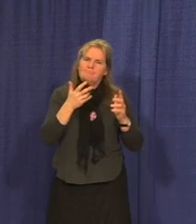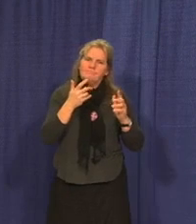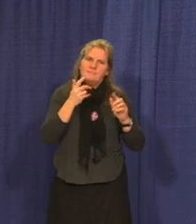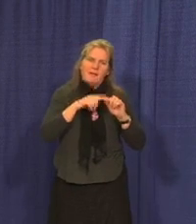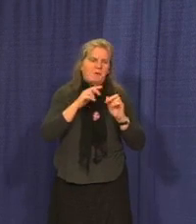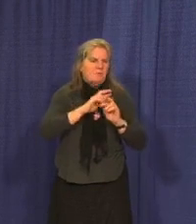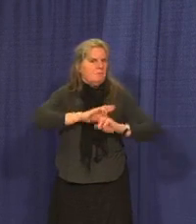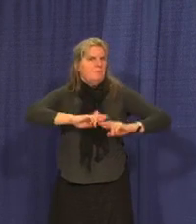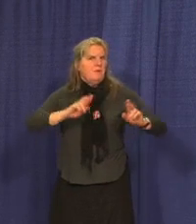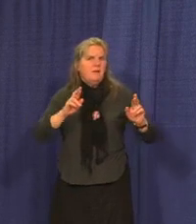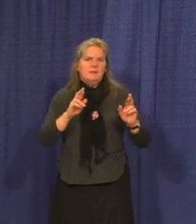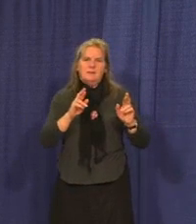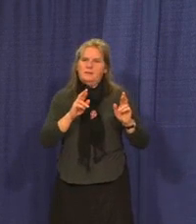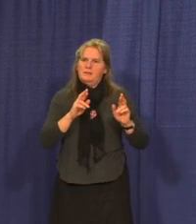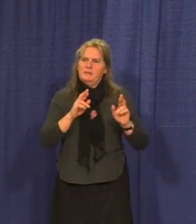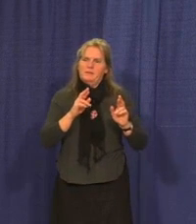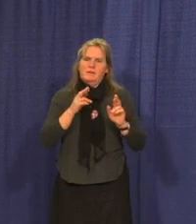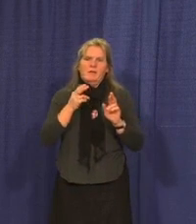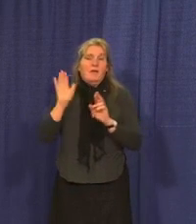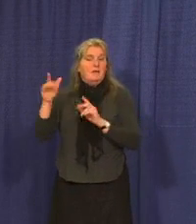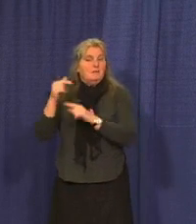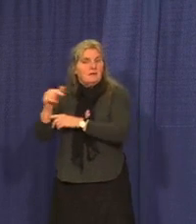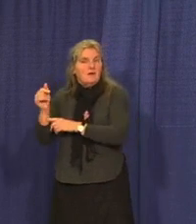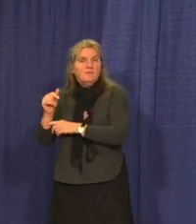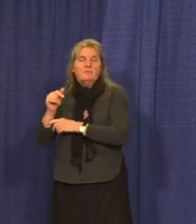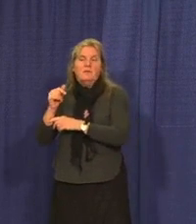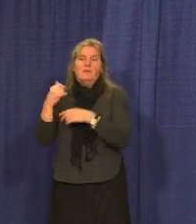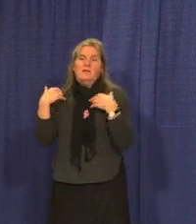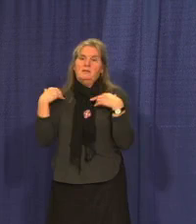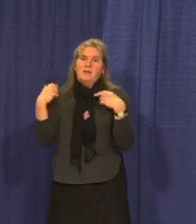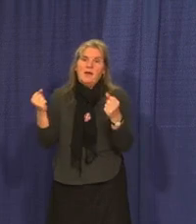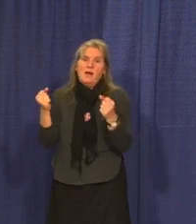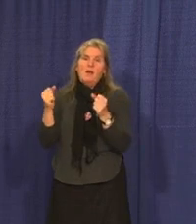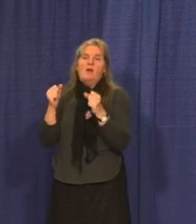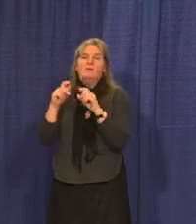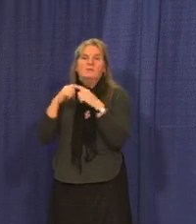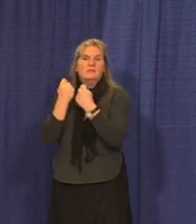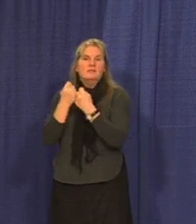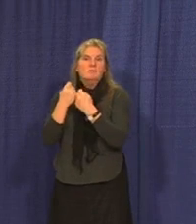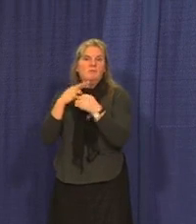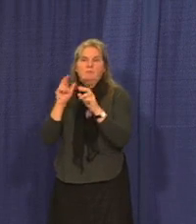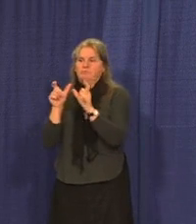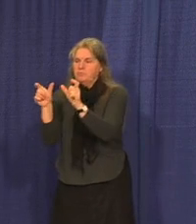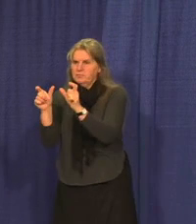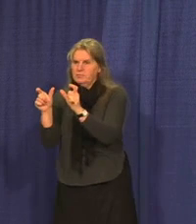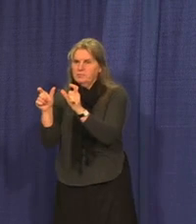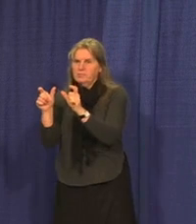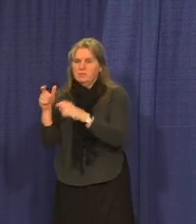to avoid this but we know it might not be possible, and we will be ready for it because of the vigilance of his government